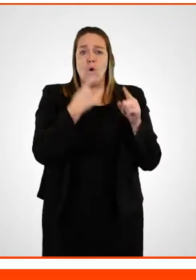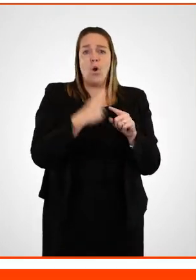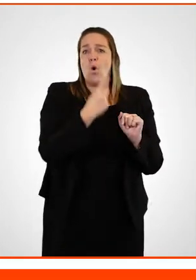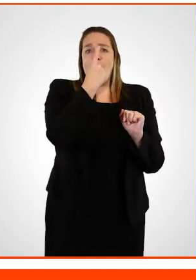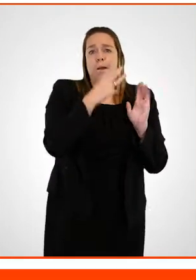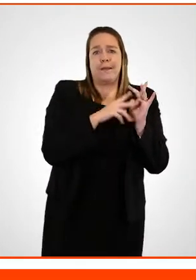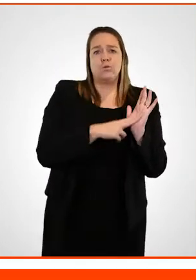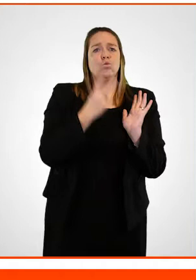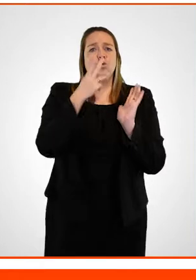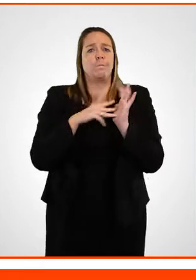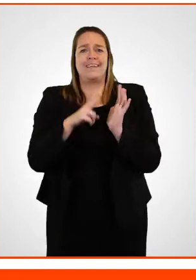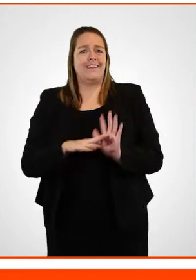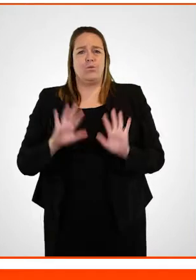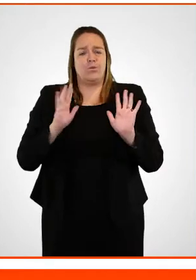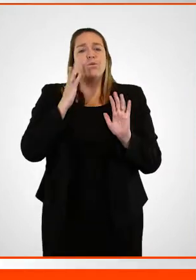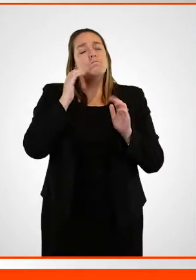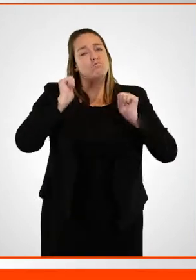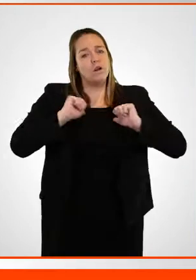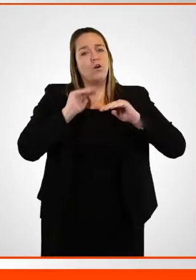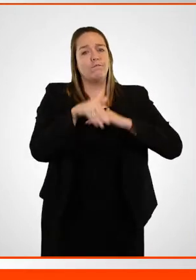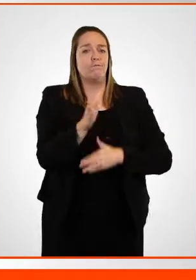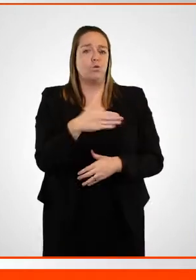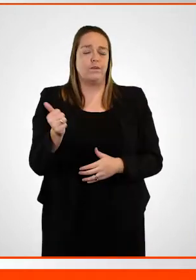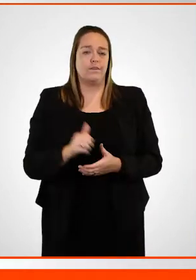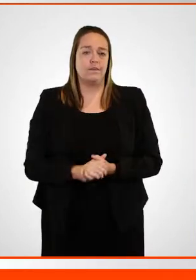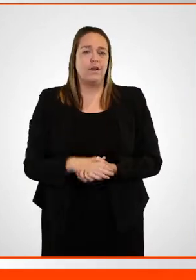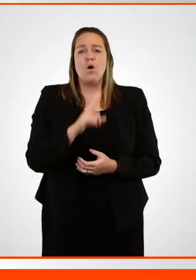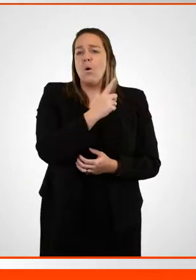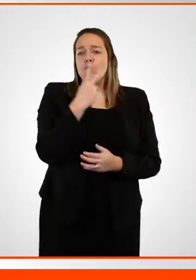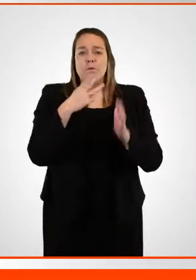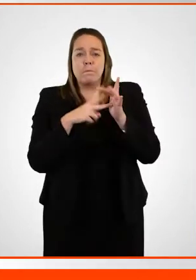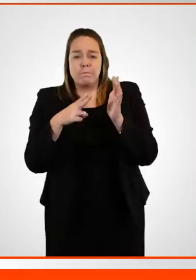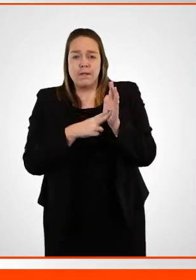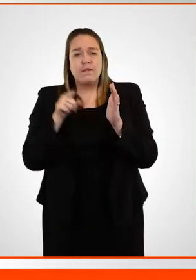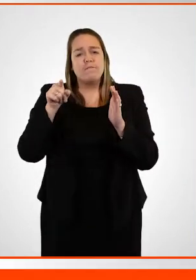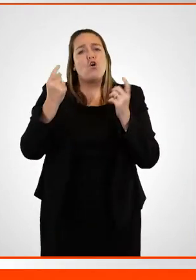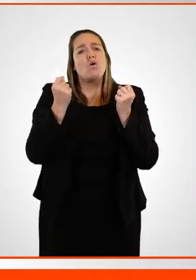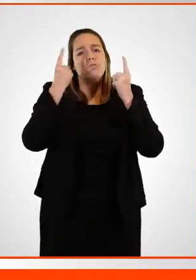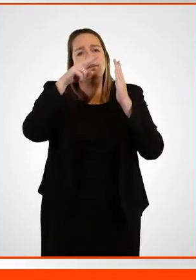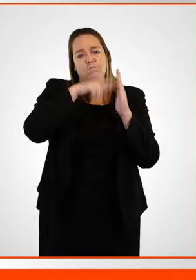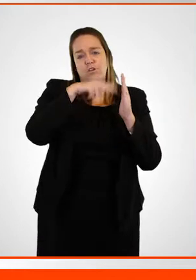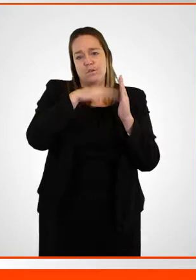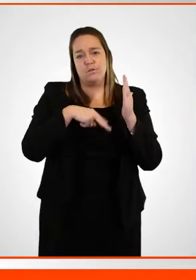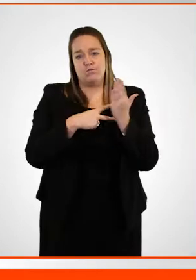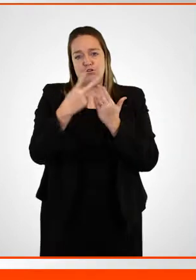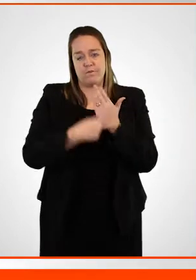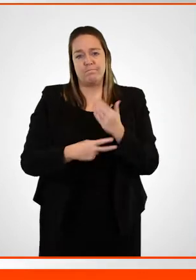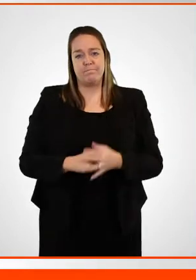that's all we're talking about fluency practice, a couple of minutes of your comprehensive reading program. And we can make it varied,